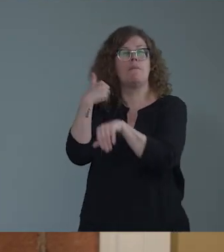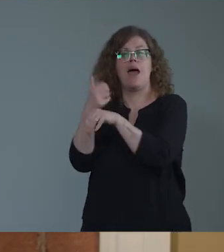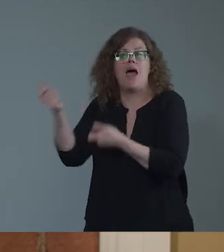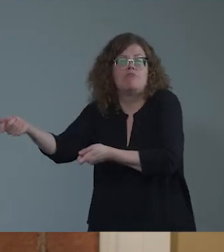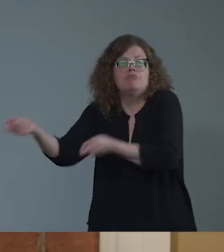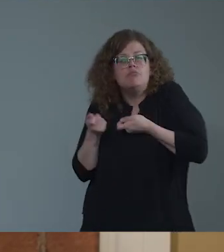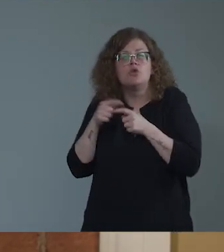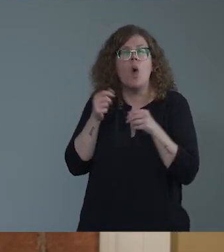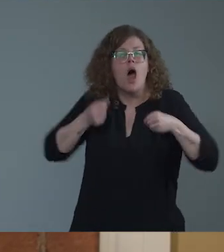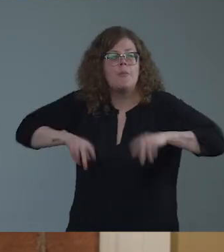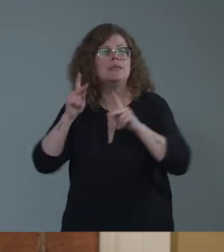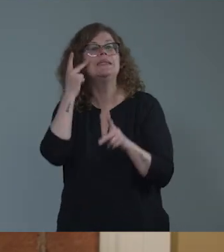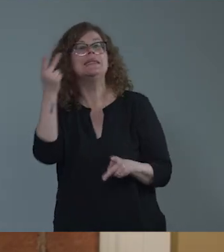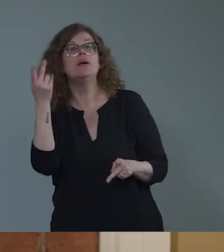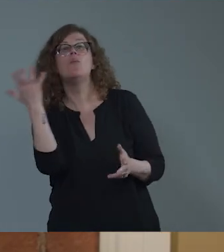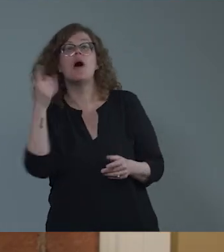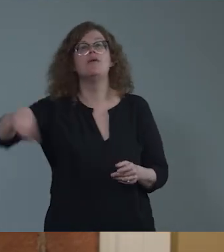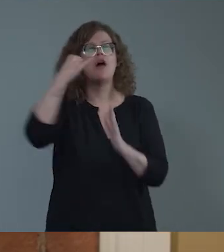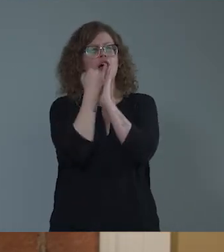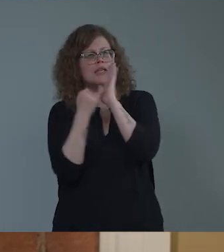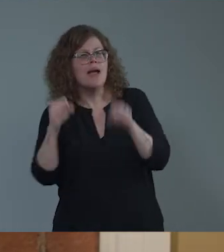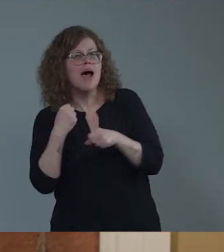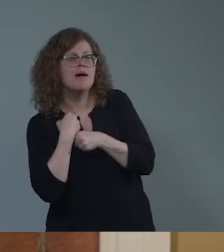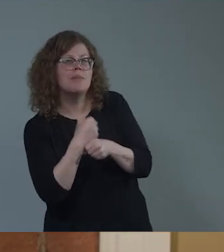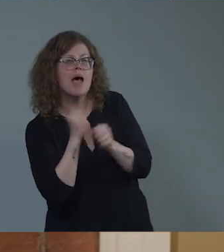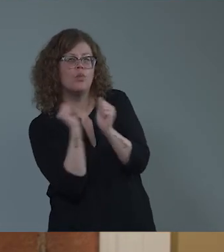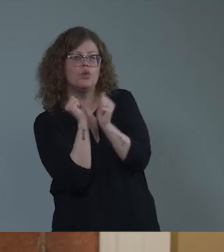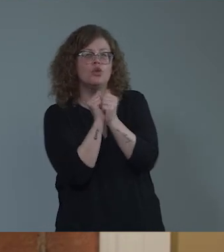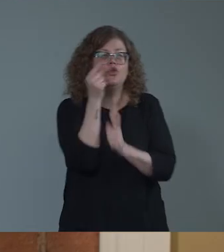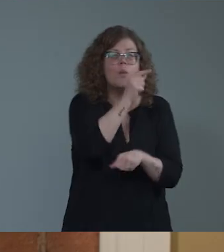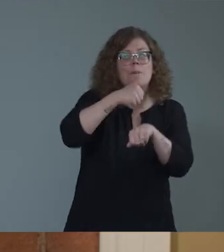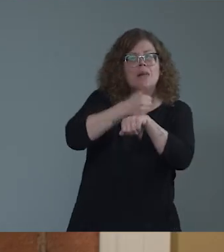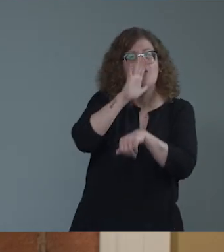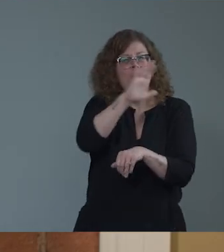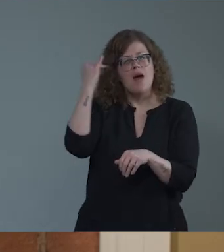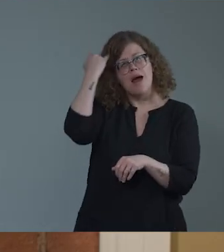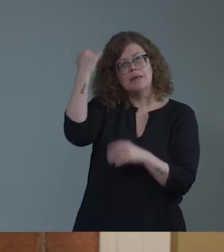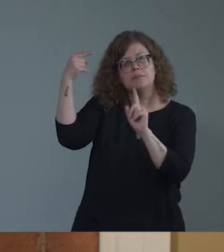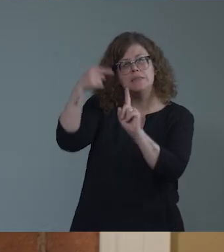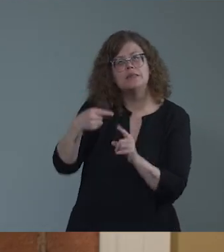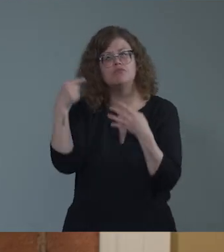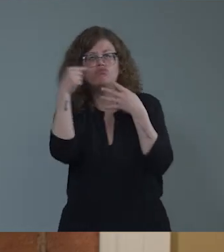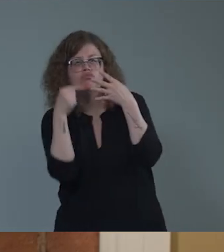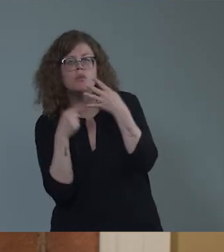Although that usually only happens on bigger budget projects that can really afford to carve out some money for some concept reviews,